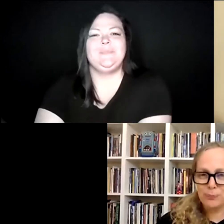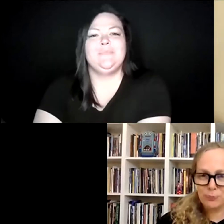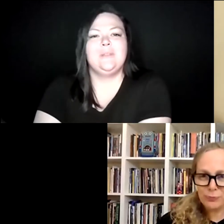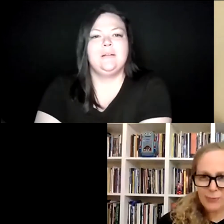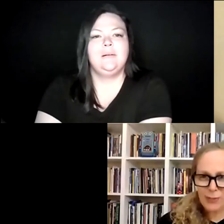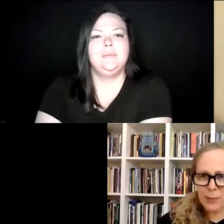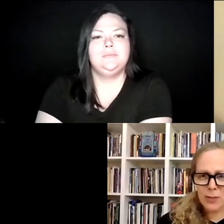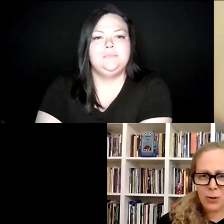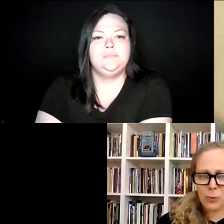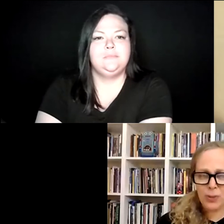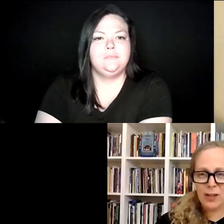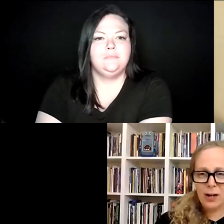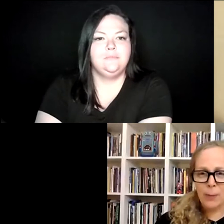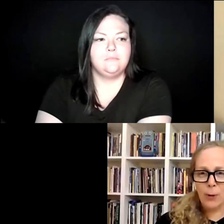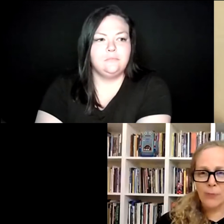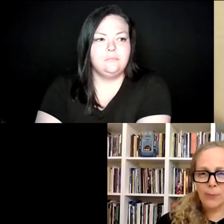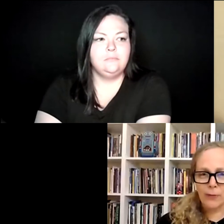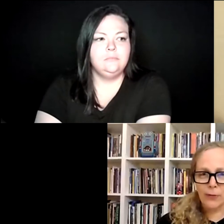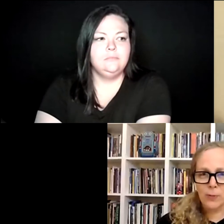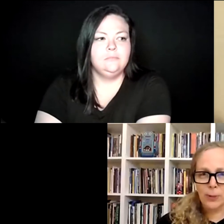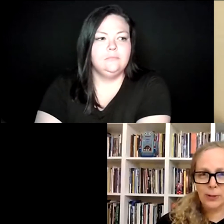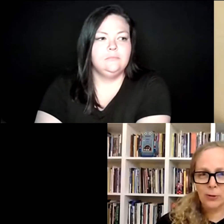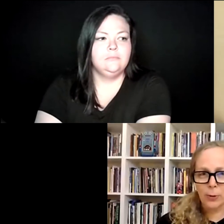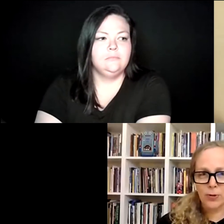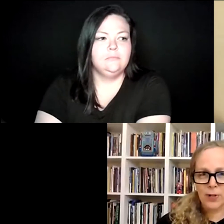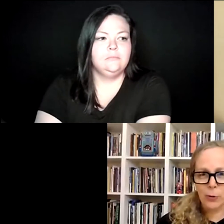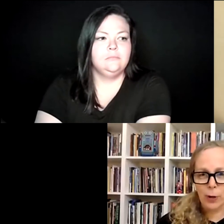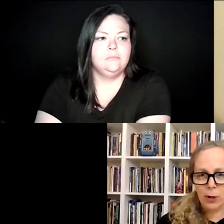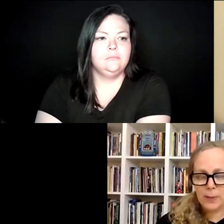I'm going to start with a poem from my first book "Little Murders Everywhere" because this